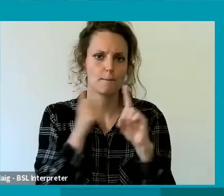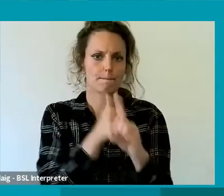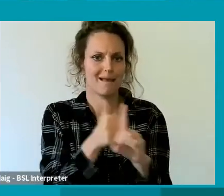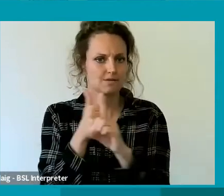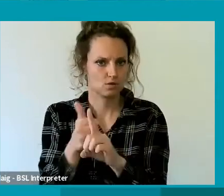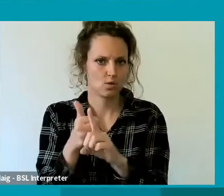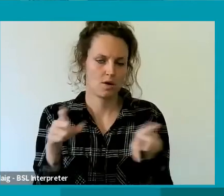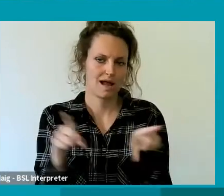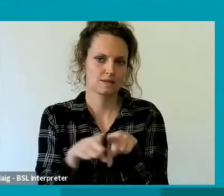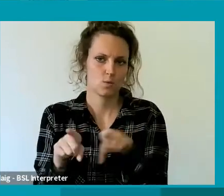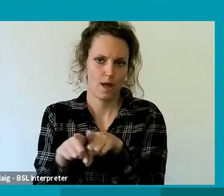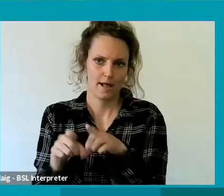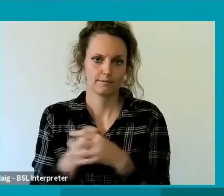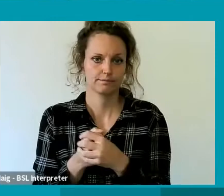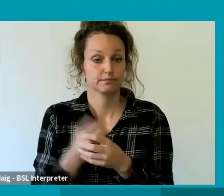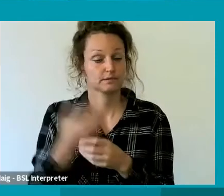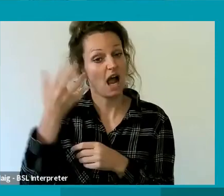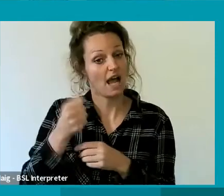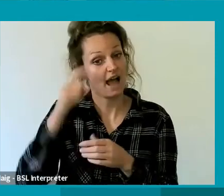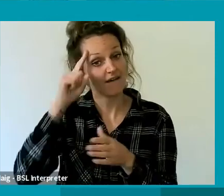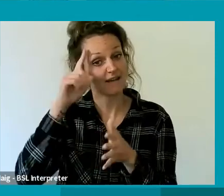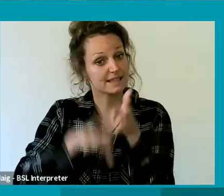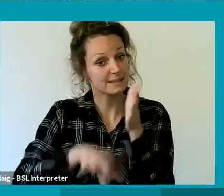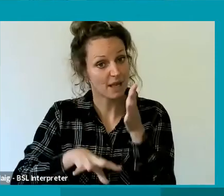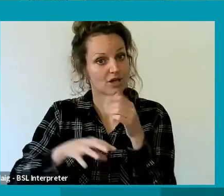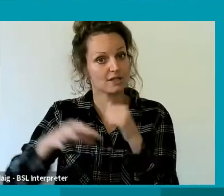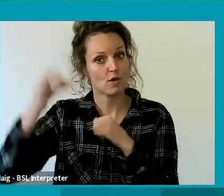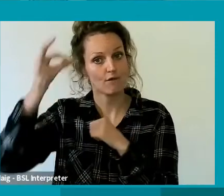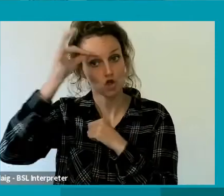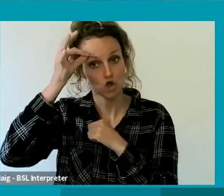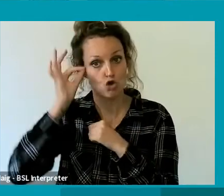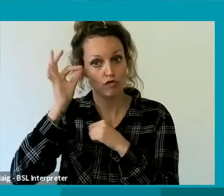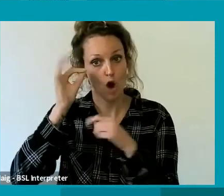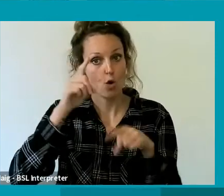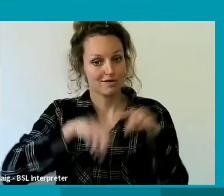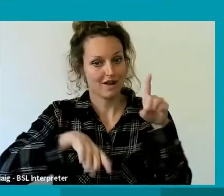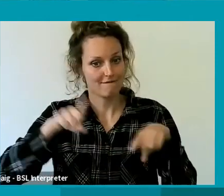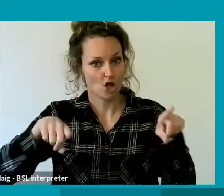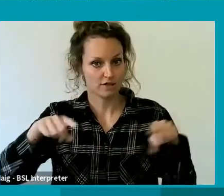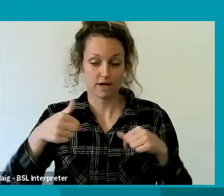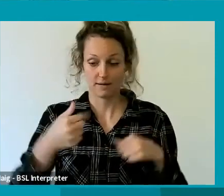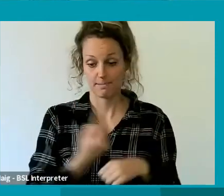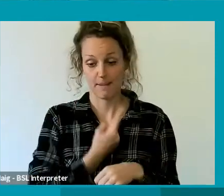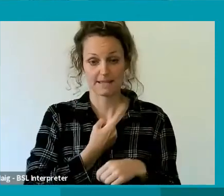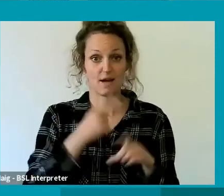experience of neurodiversity, I'm in ADHDer and I have dyslexia. It's I'm really passionate about